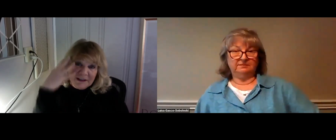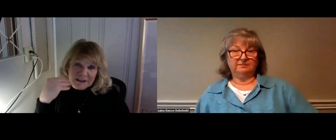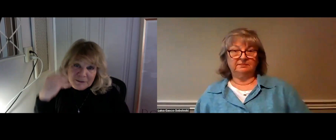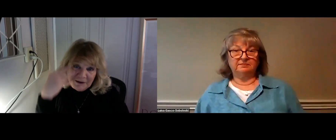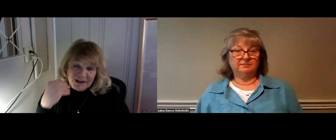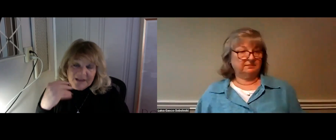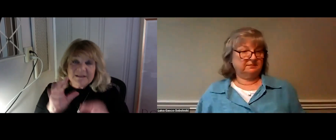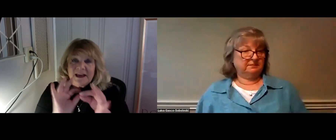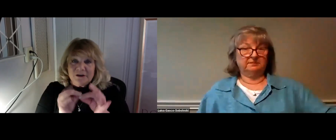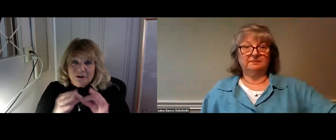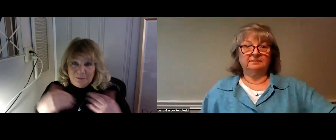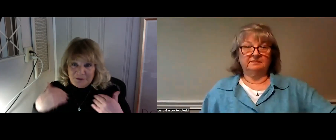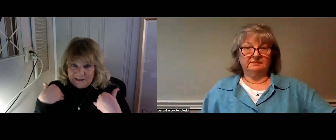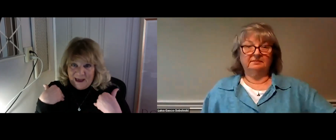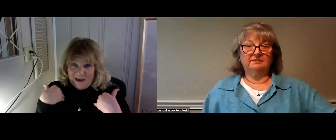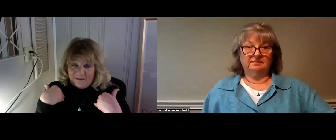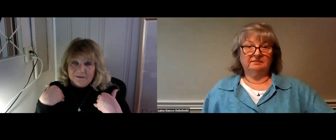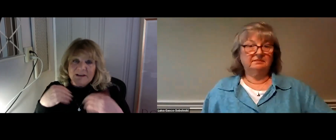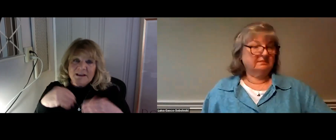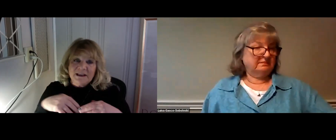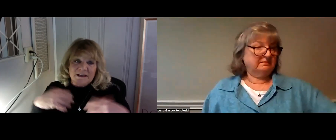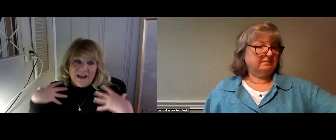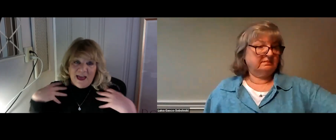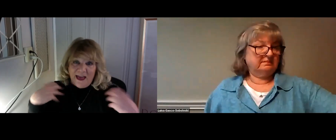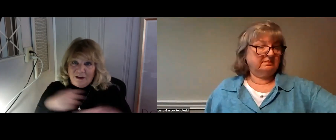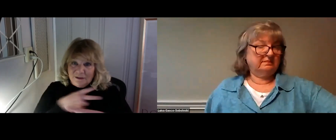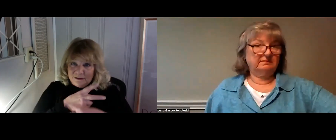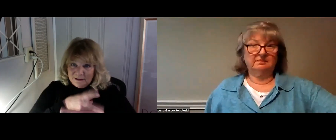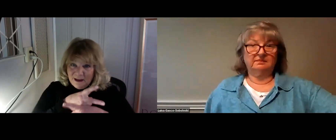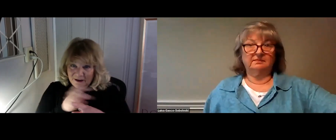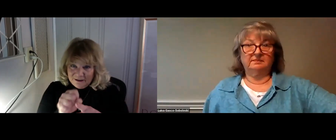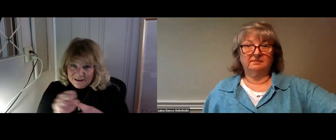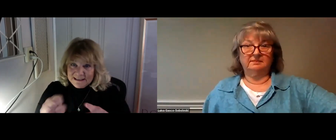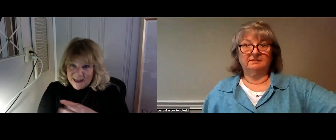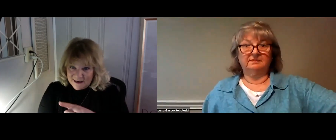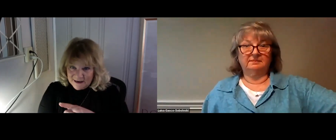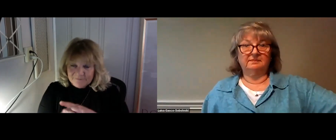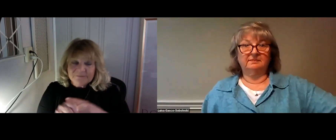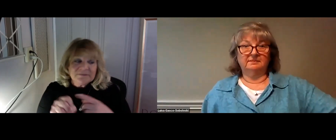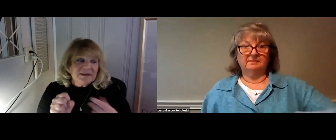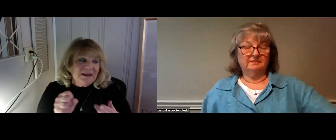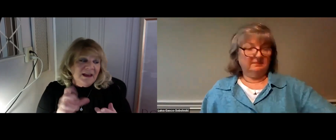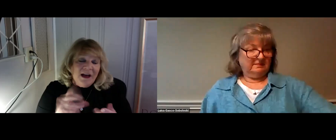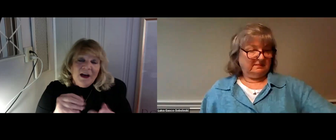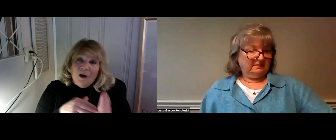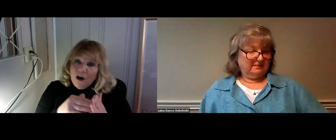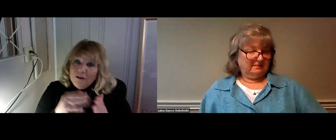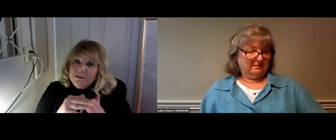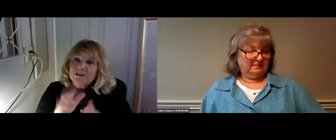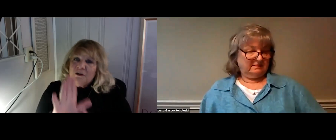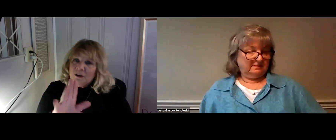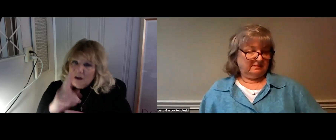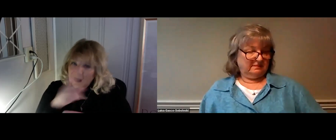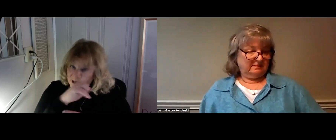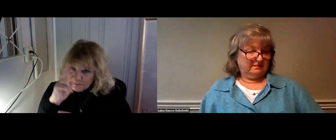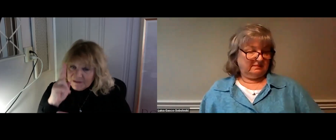experience that interpreters have in a health care setting. Often your hospital